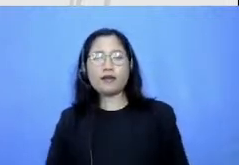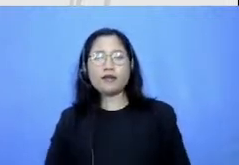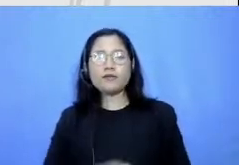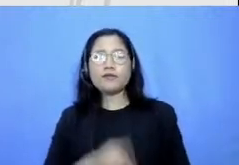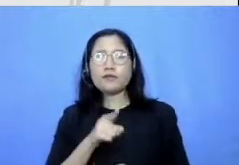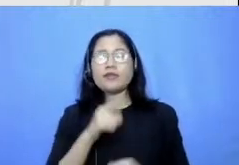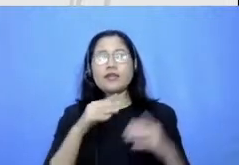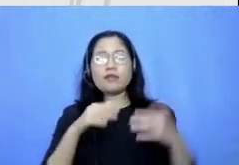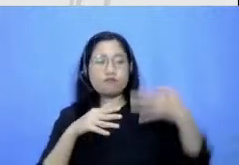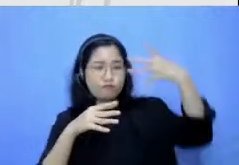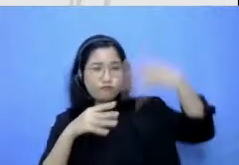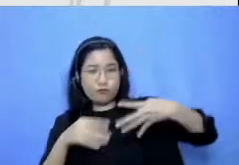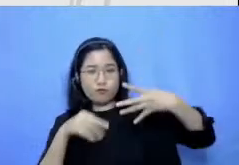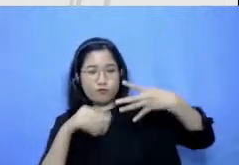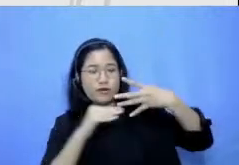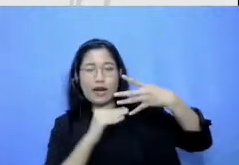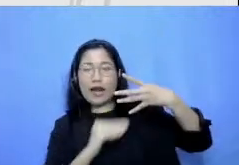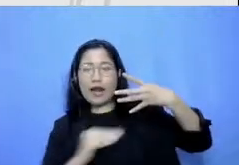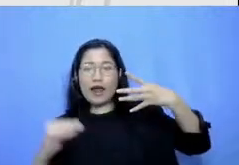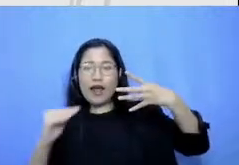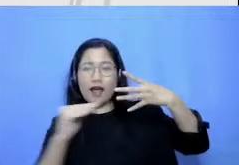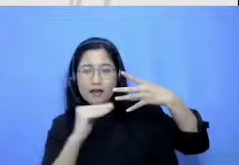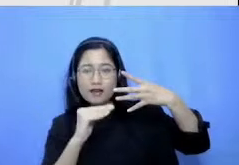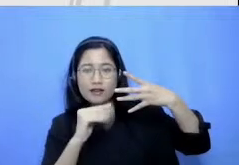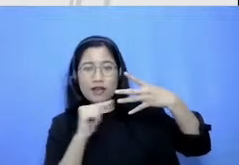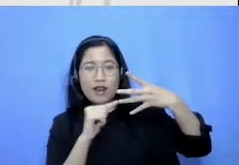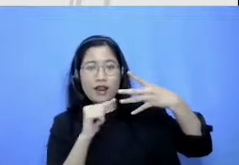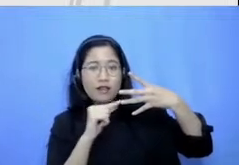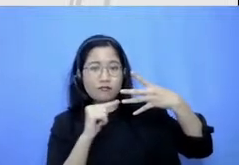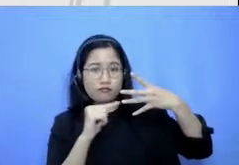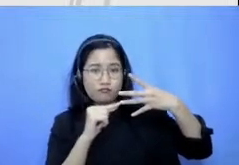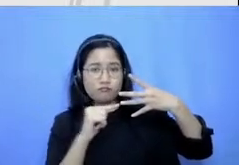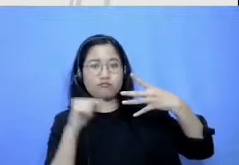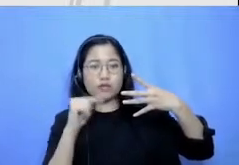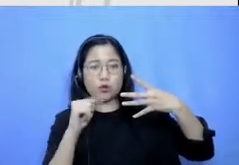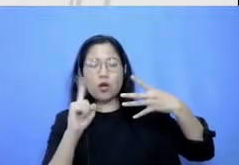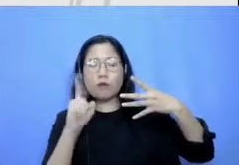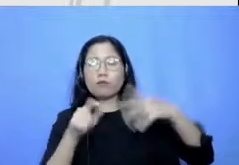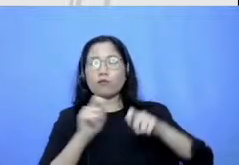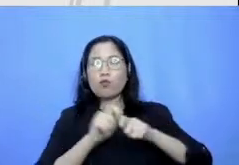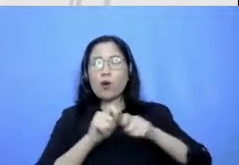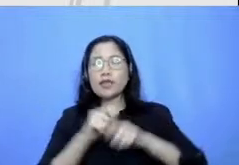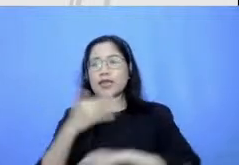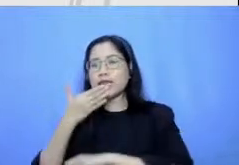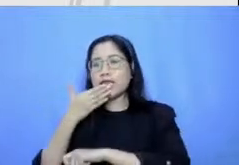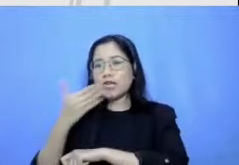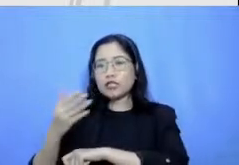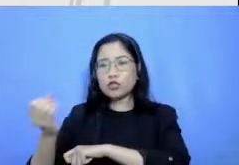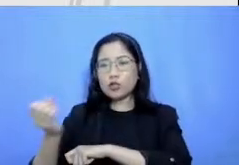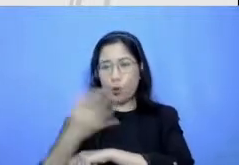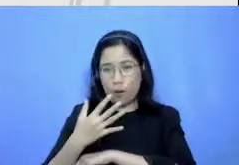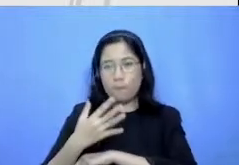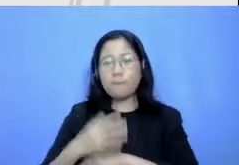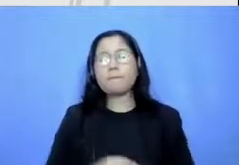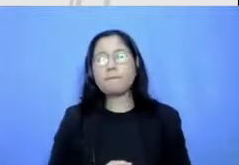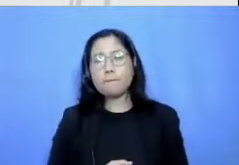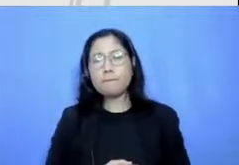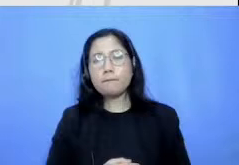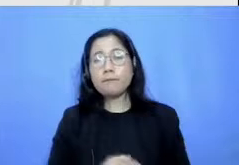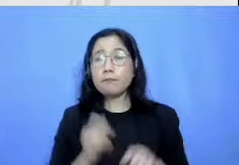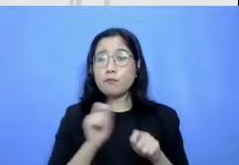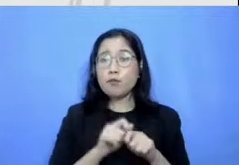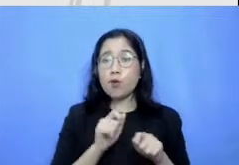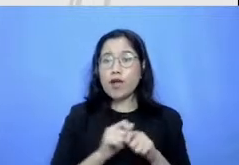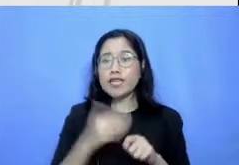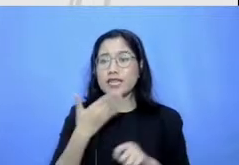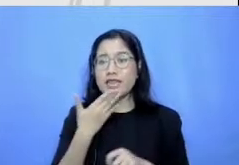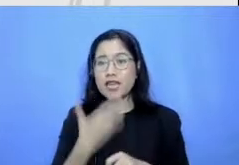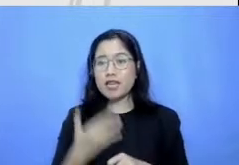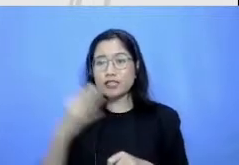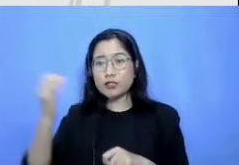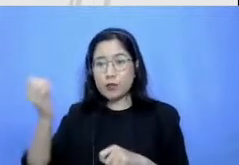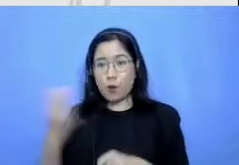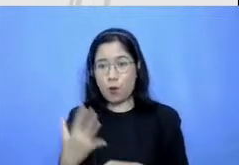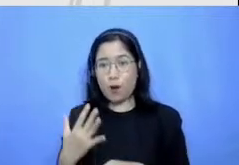Come on, let's have a question-and-answer session, how the question and answer gives students the opportunity